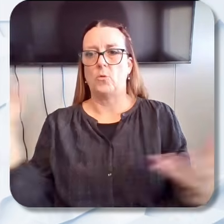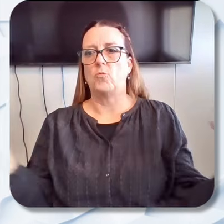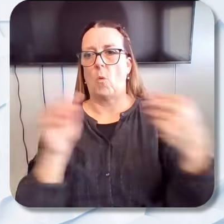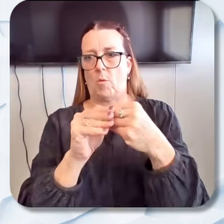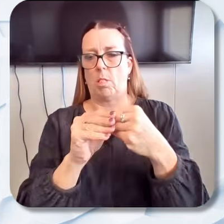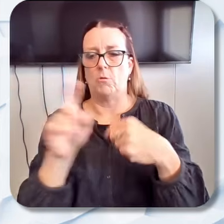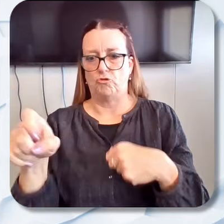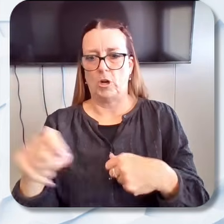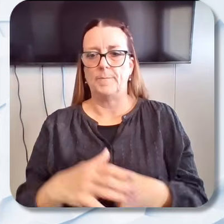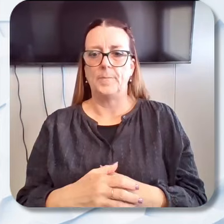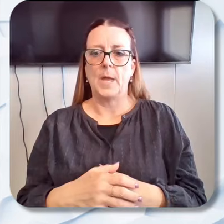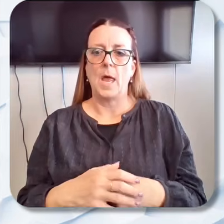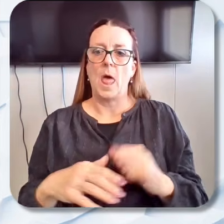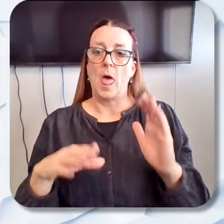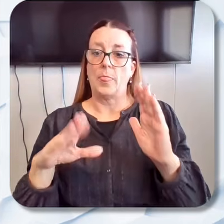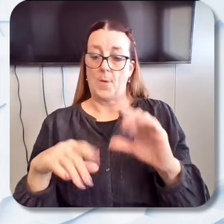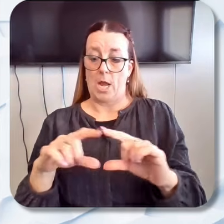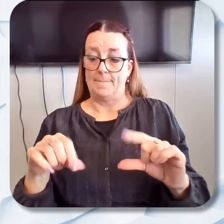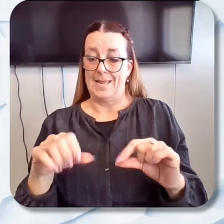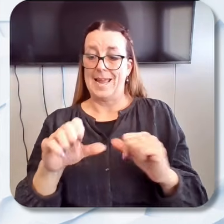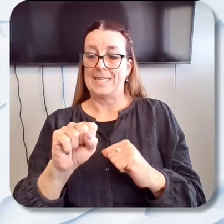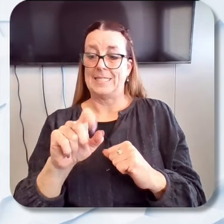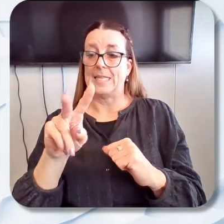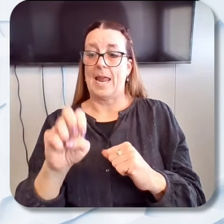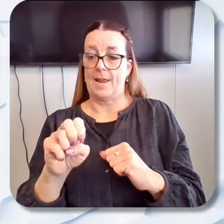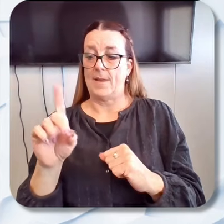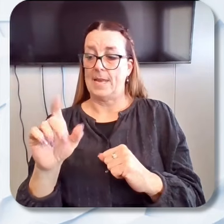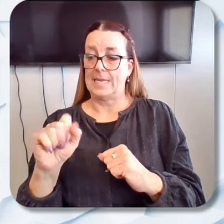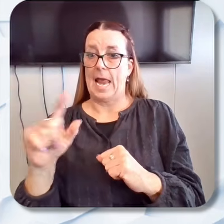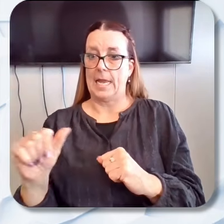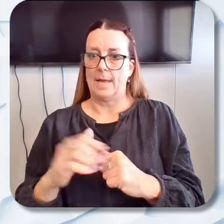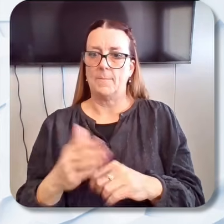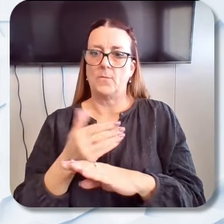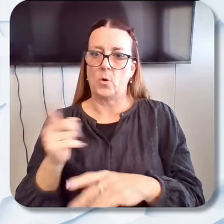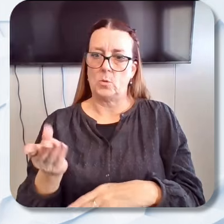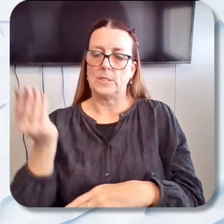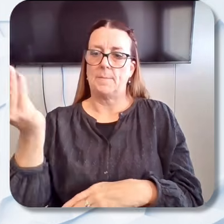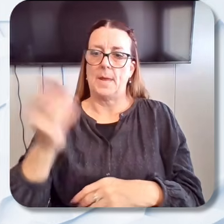The bottom has a button to save the data before you submit it, and there's a note to confirm